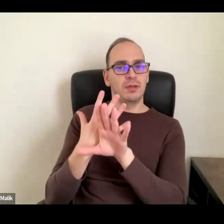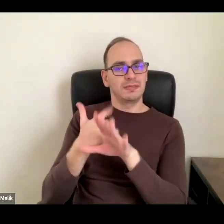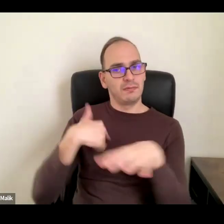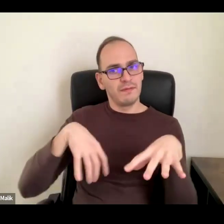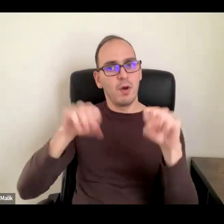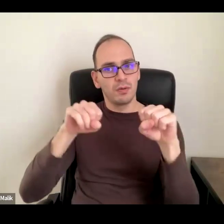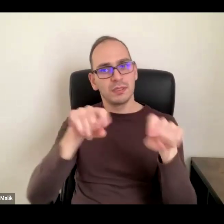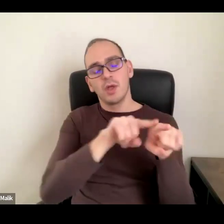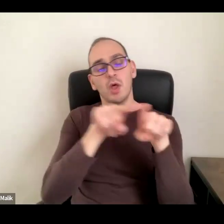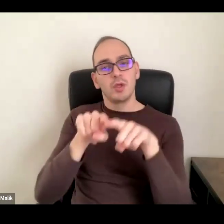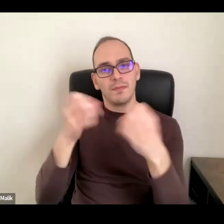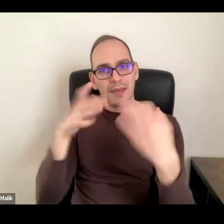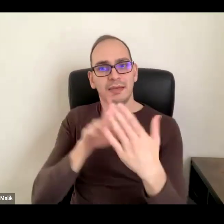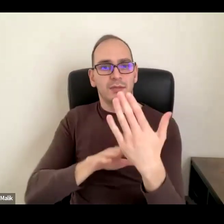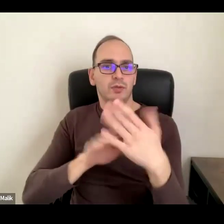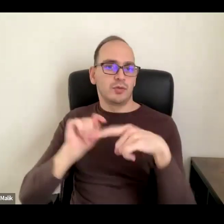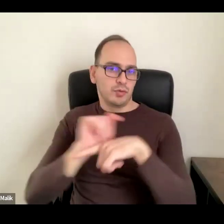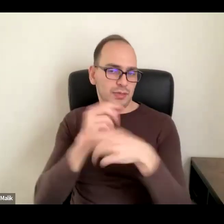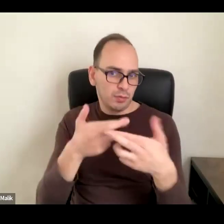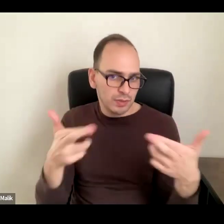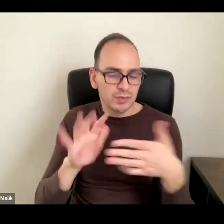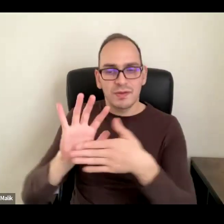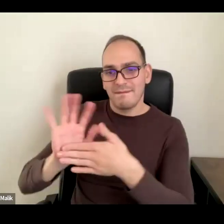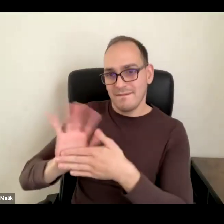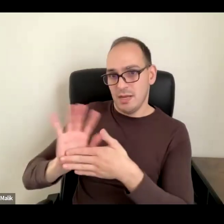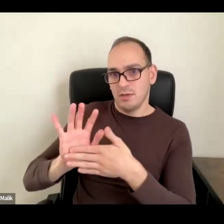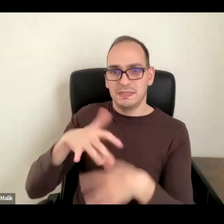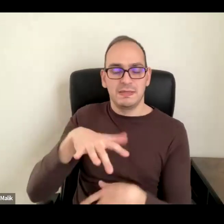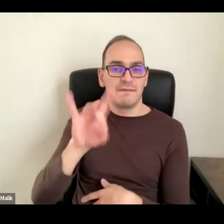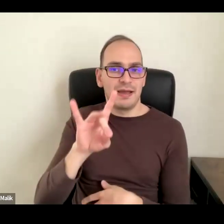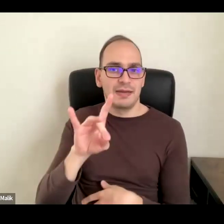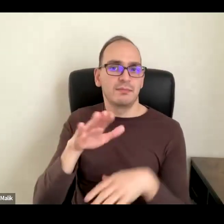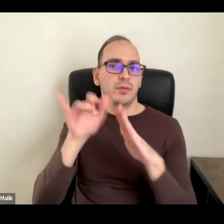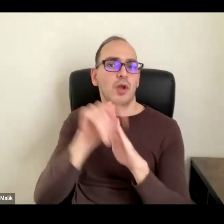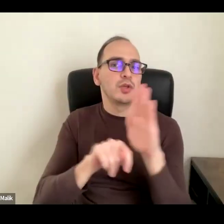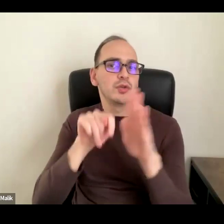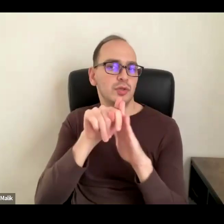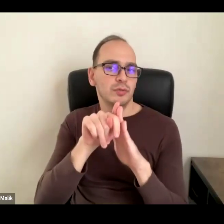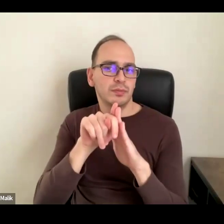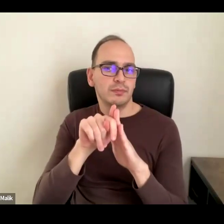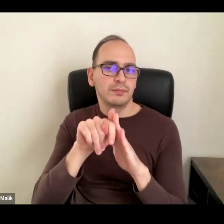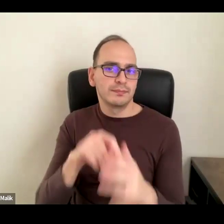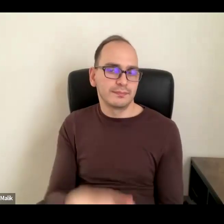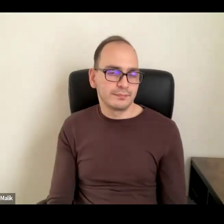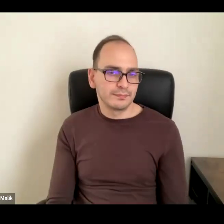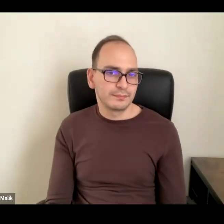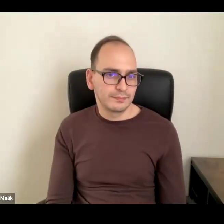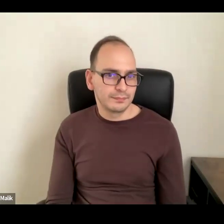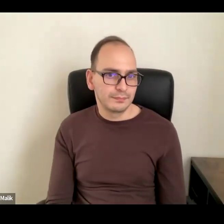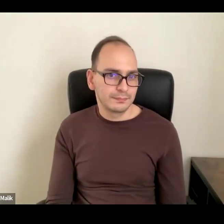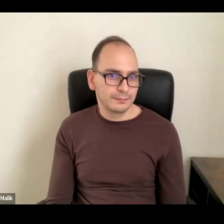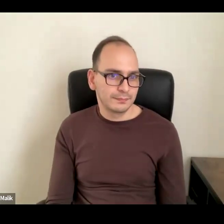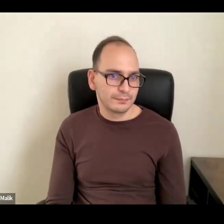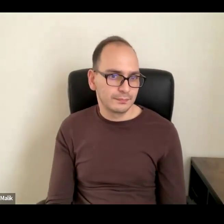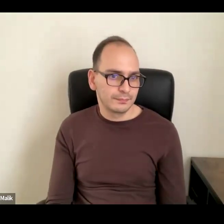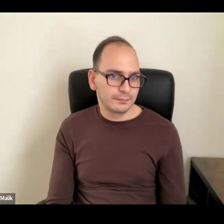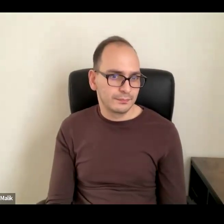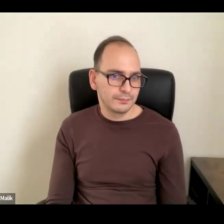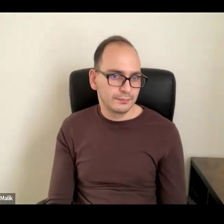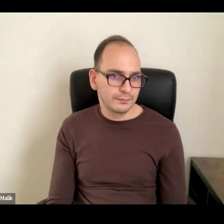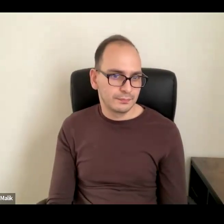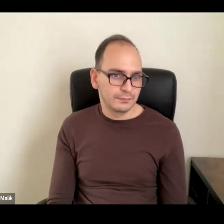well as a lot of training resources and videos and you can find those on our YouTube channel.